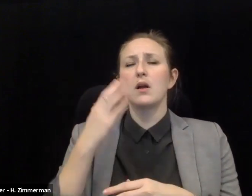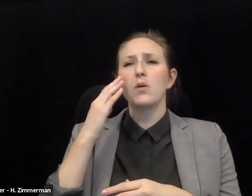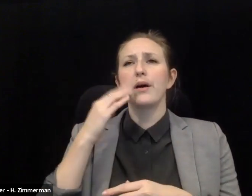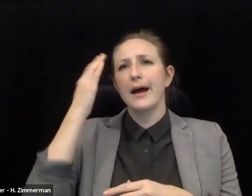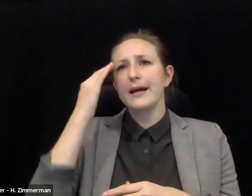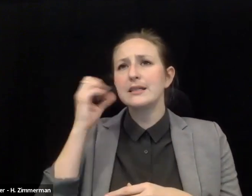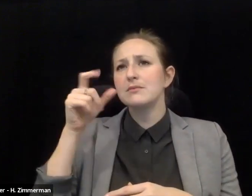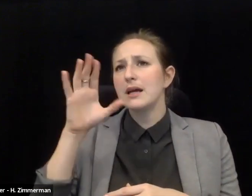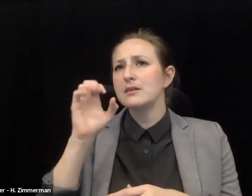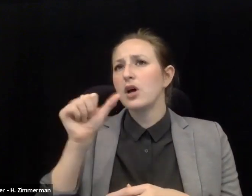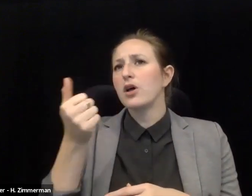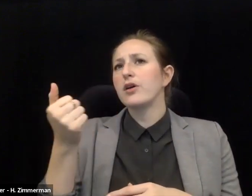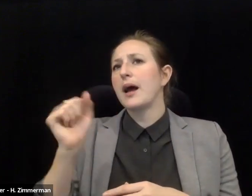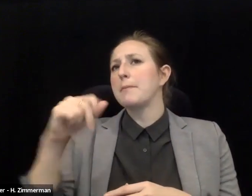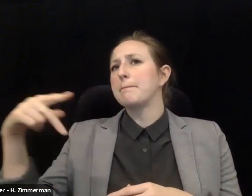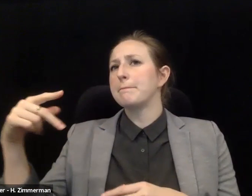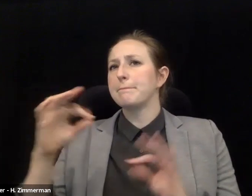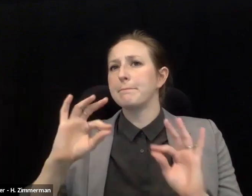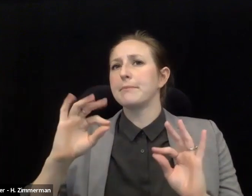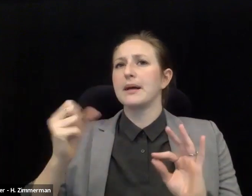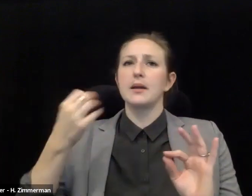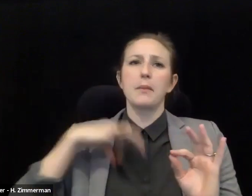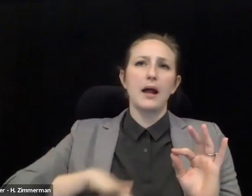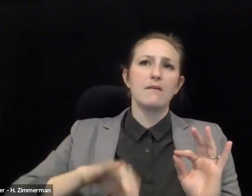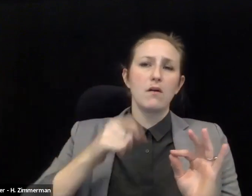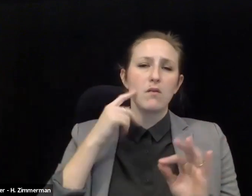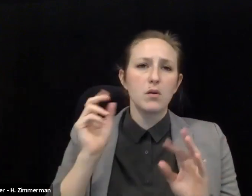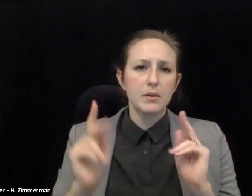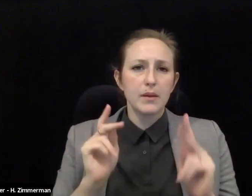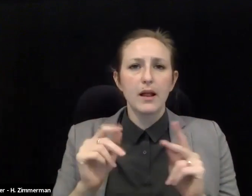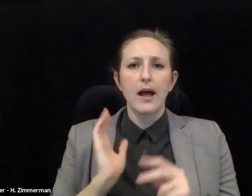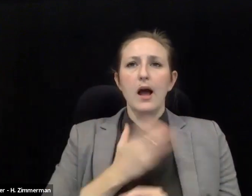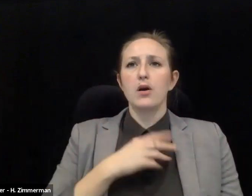that can be really valuable for folks. Our team. Our team all goes through on